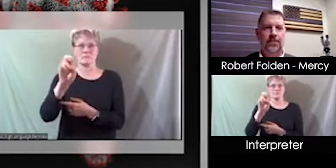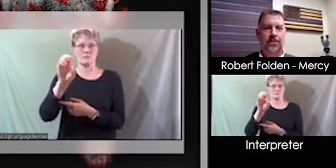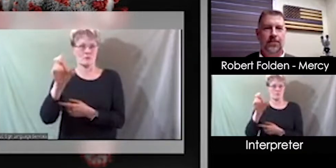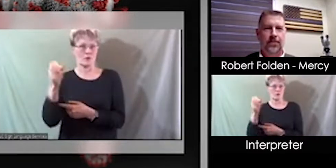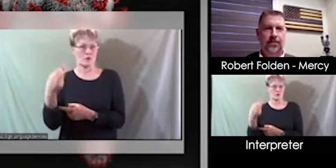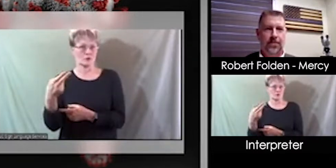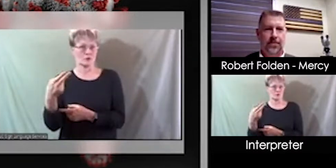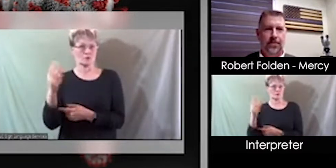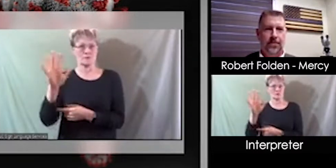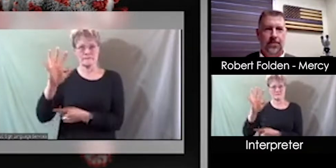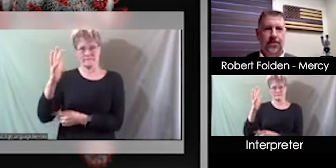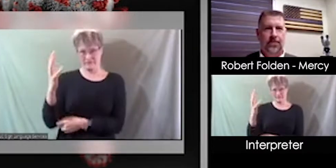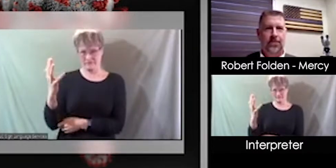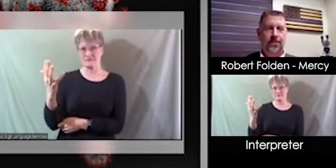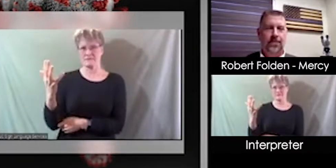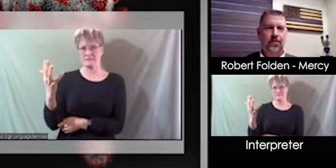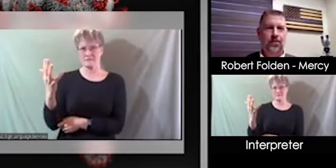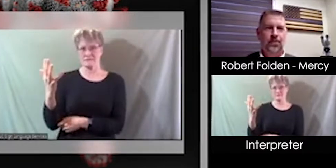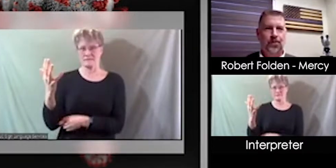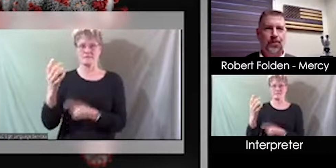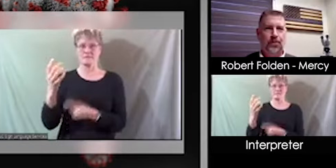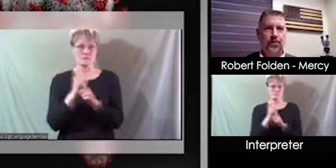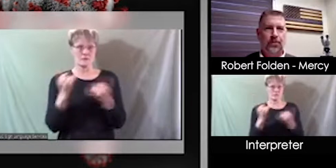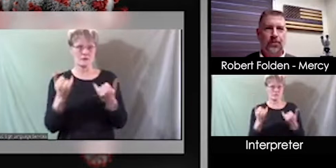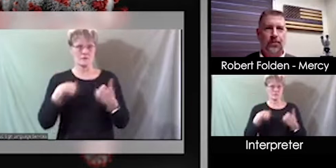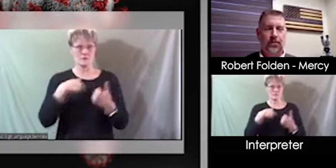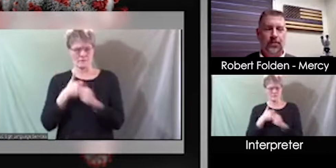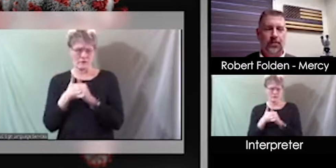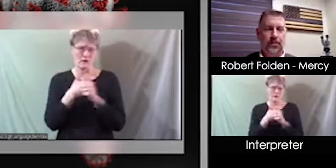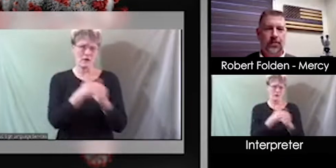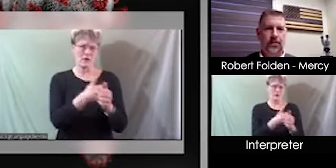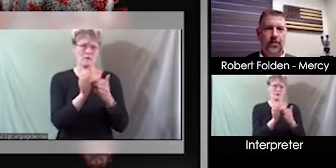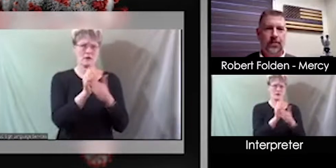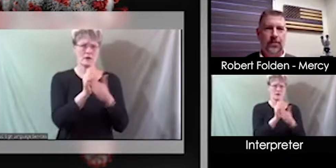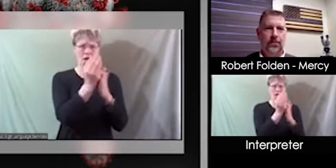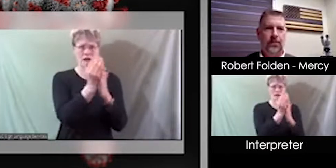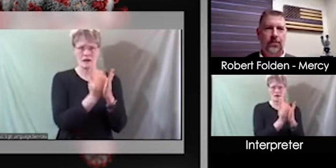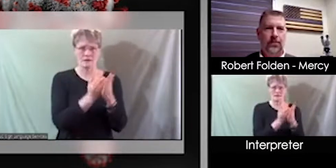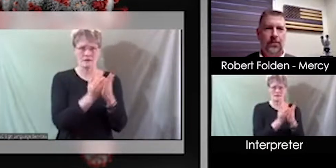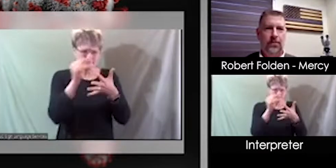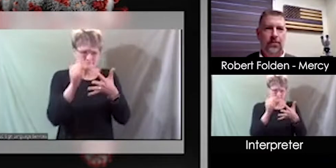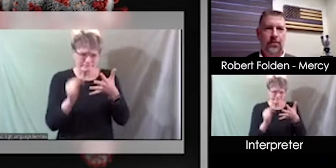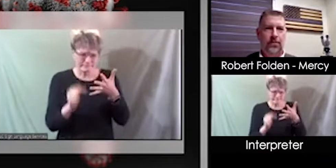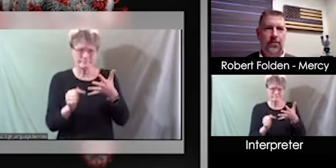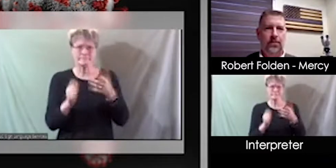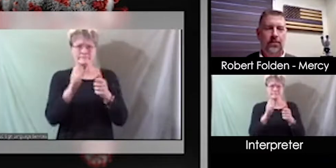guidelines that come out so that we make sure that we're following everything accurately. A lot of collaboration with